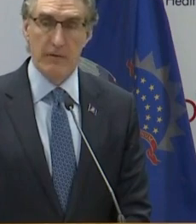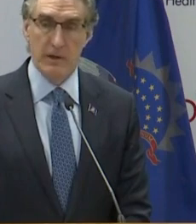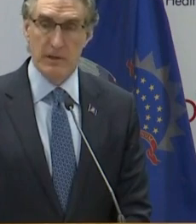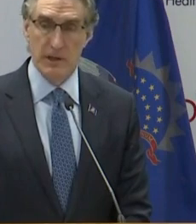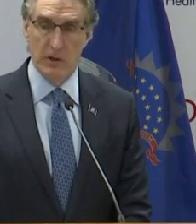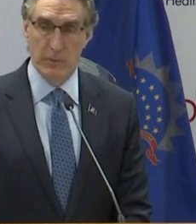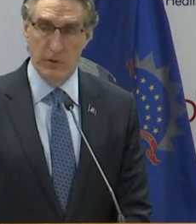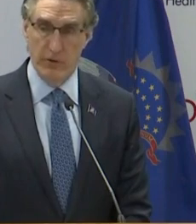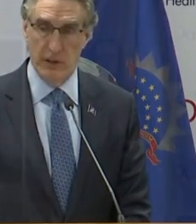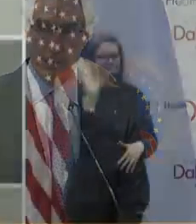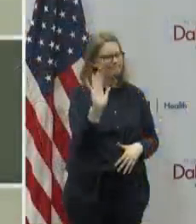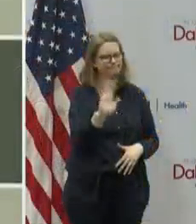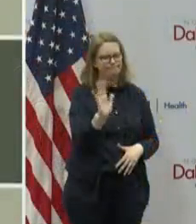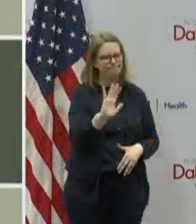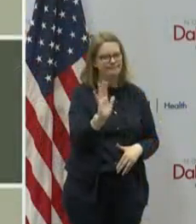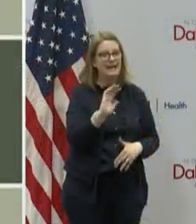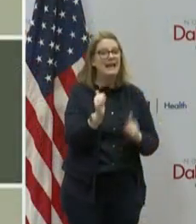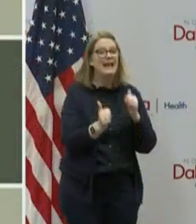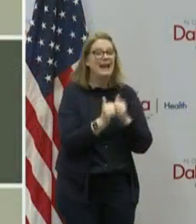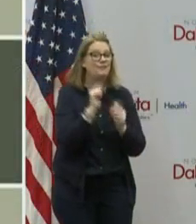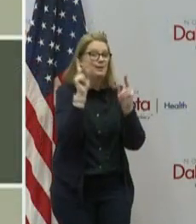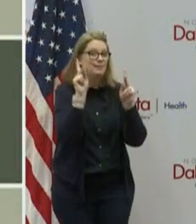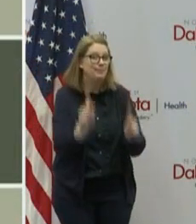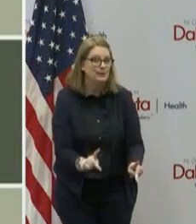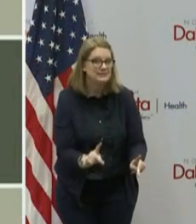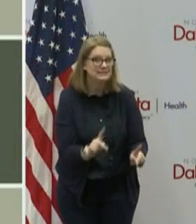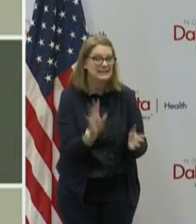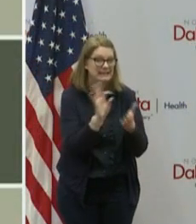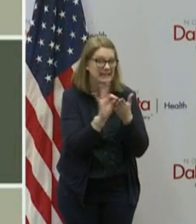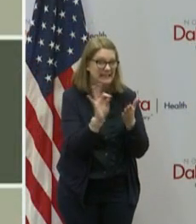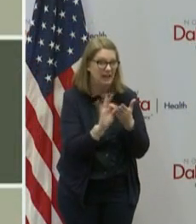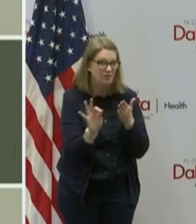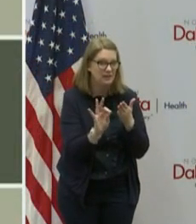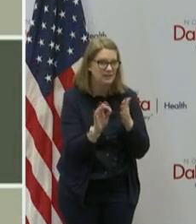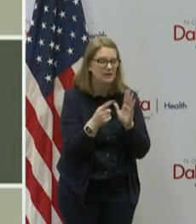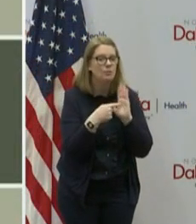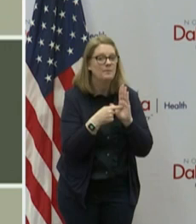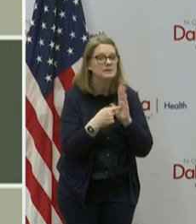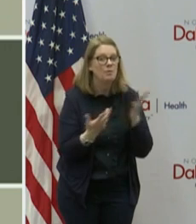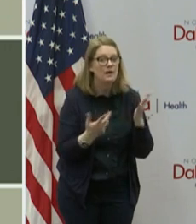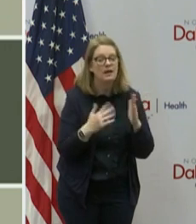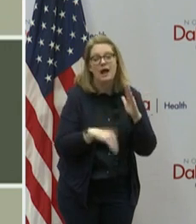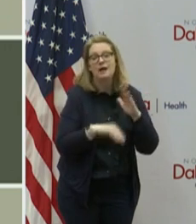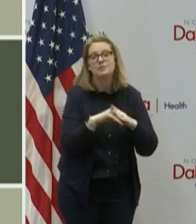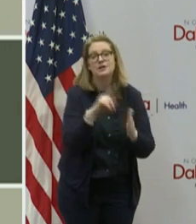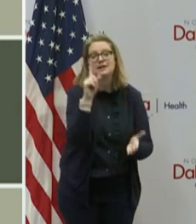LOSE SIGHT HOW IMPORTANT THIS IS TO NORTH DAKOTANS WHEN WE'RE IN